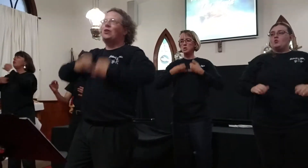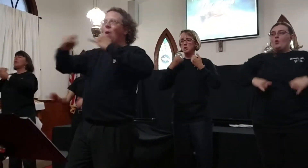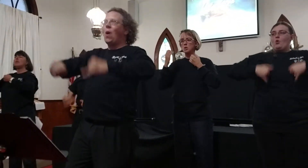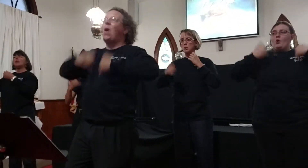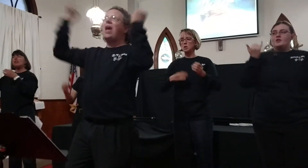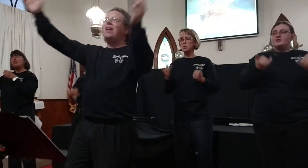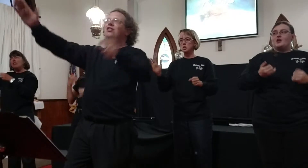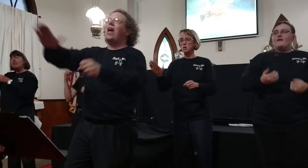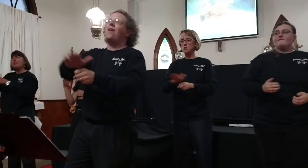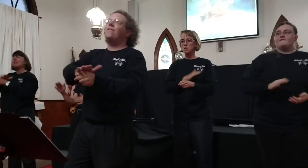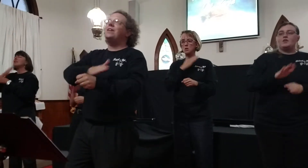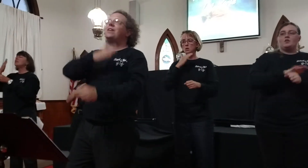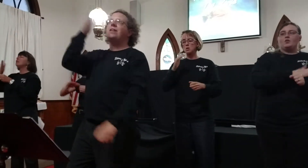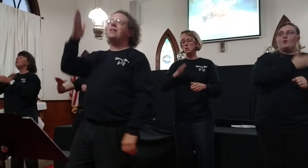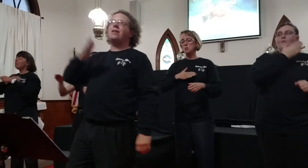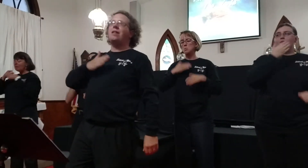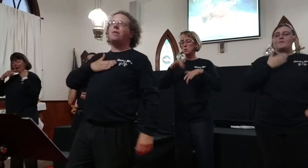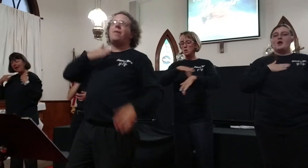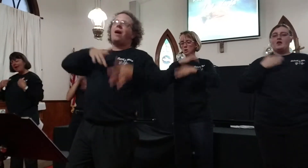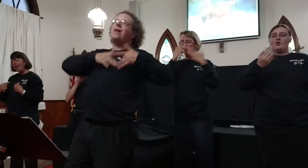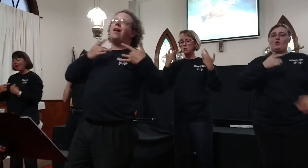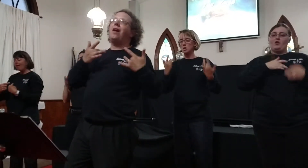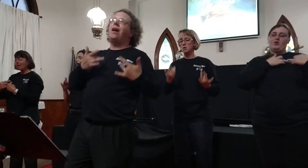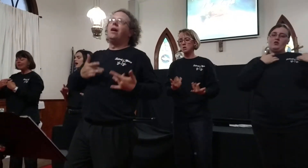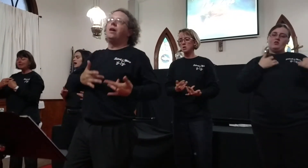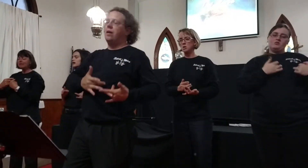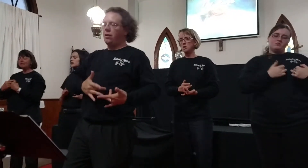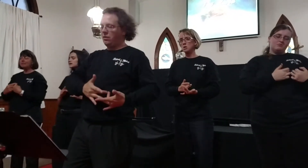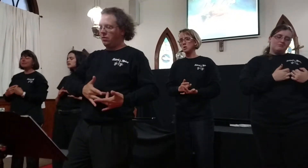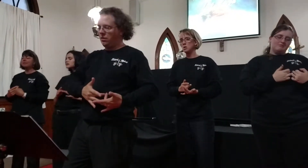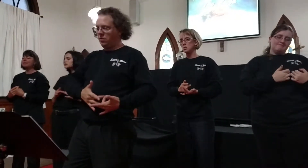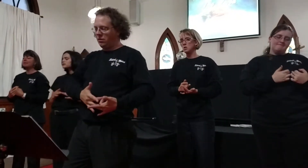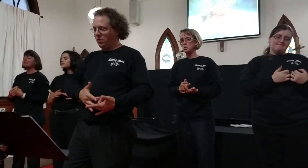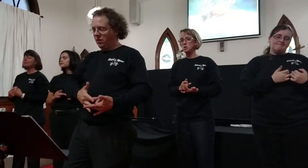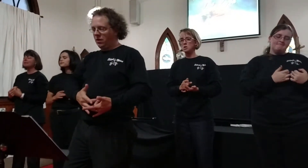What joy shall fill my heart